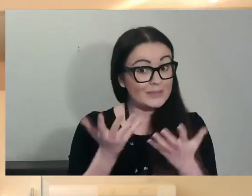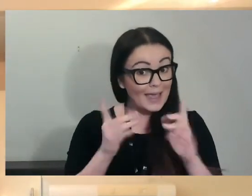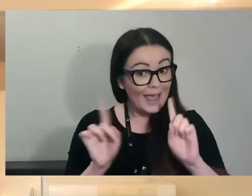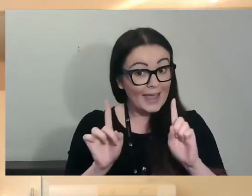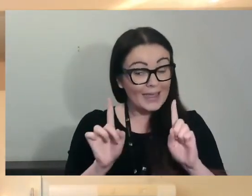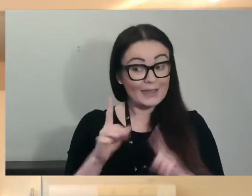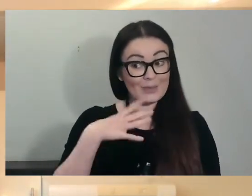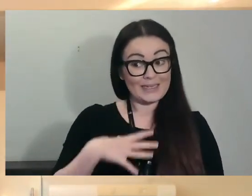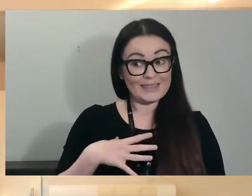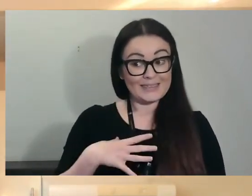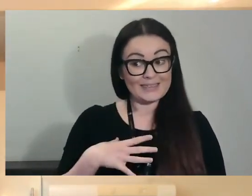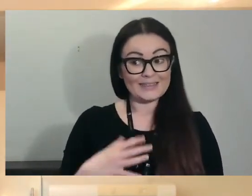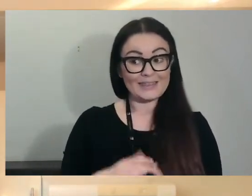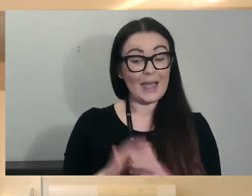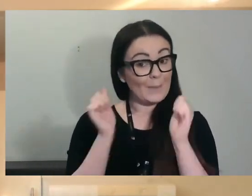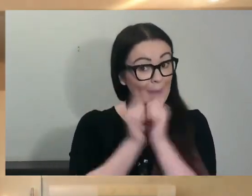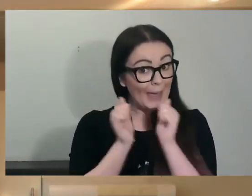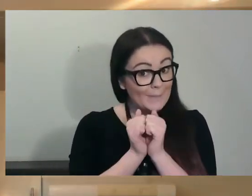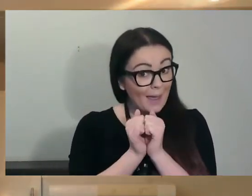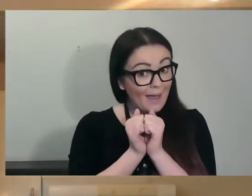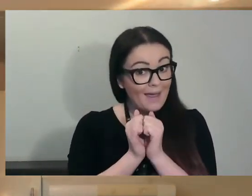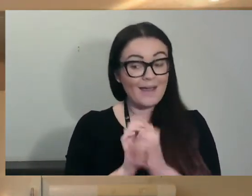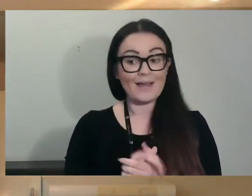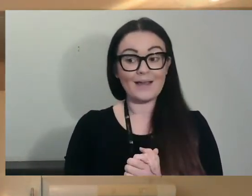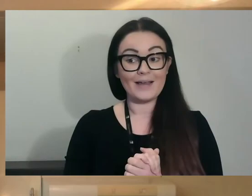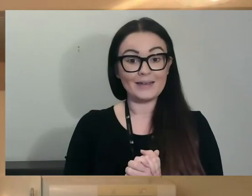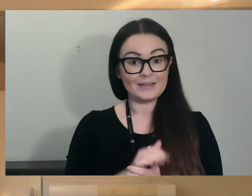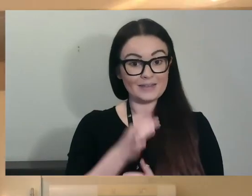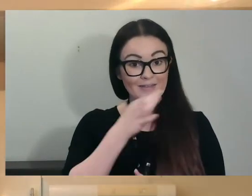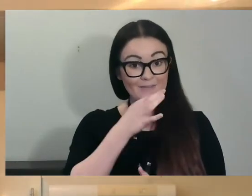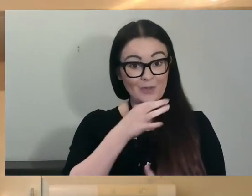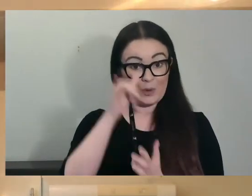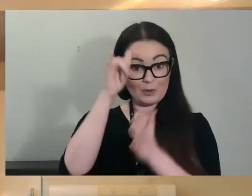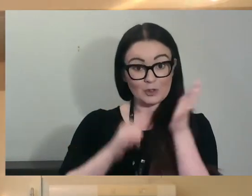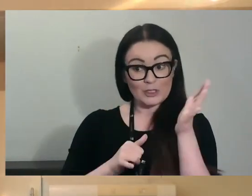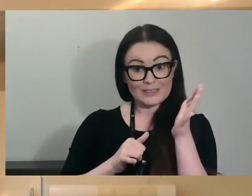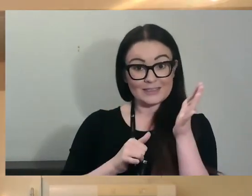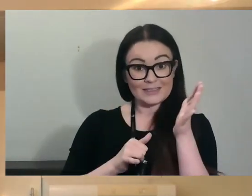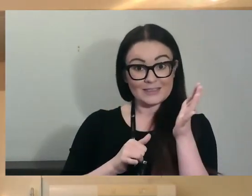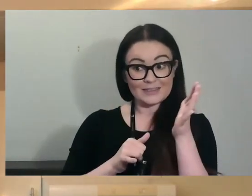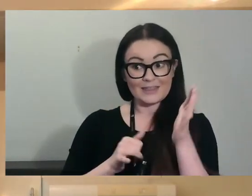going to need rather is some paper. If you've got a few sheets, say four or five sheets